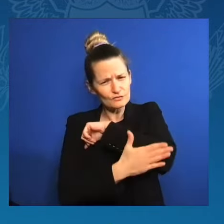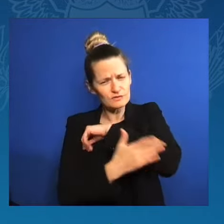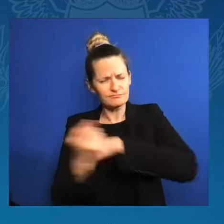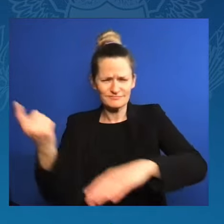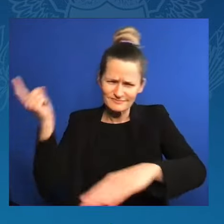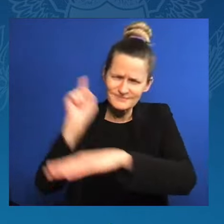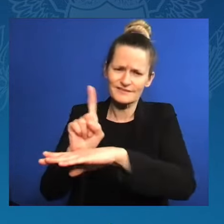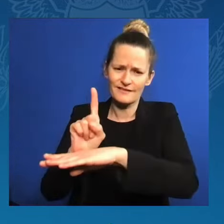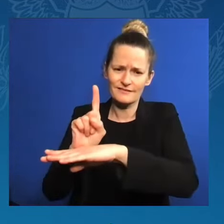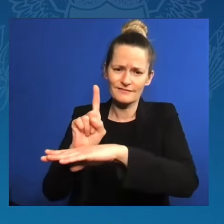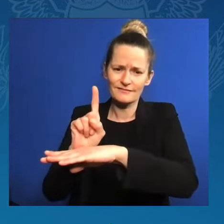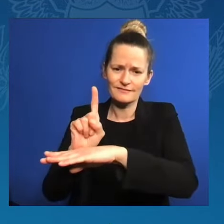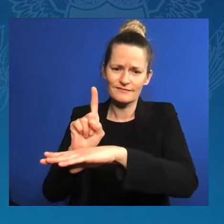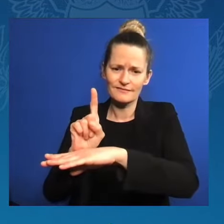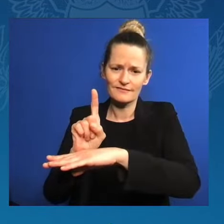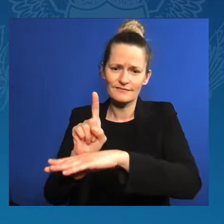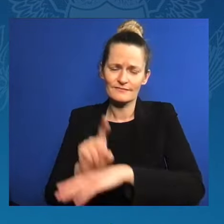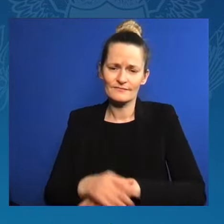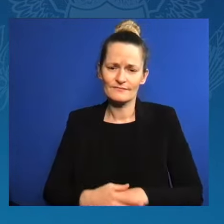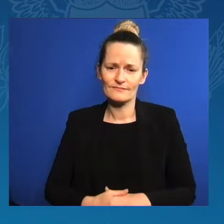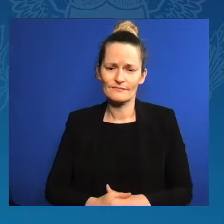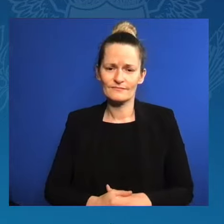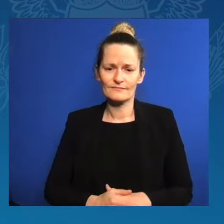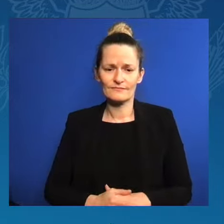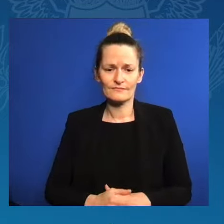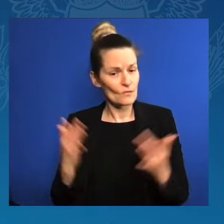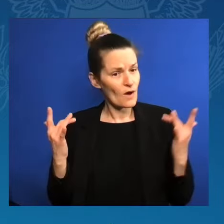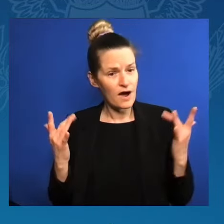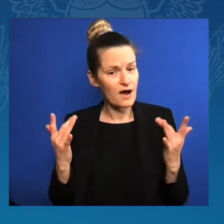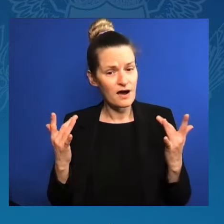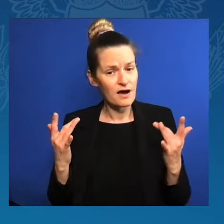Because we are fueled by our love of country,